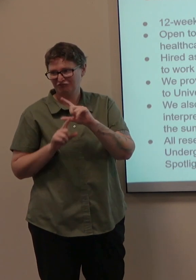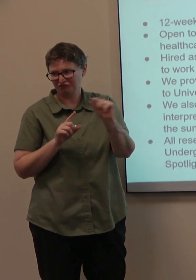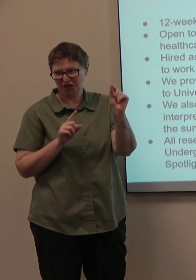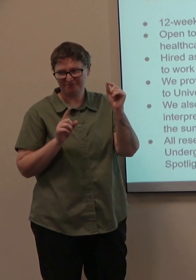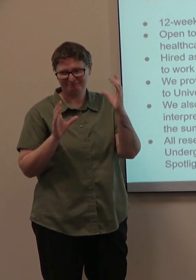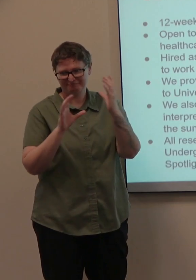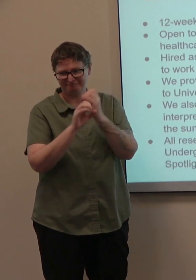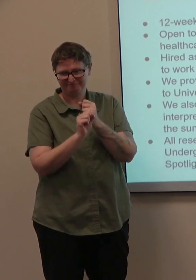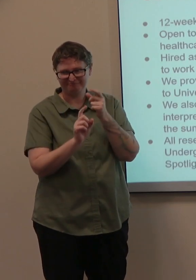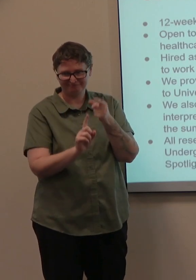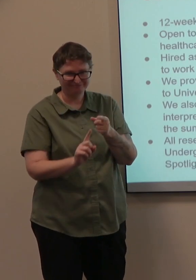that they've been doing.